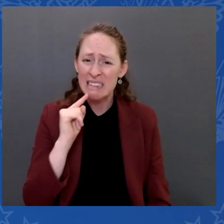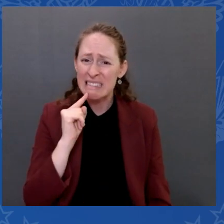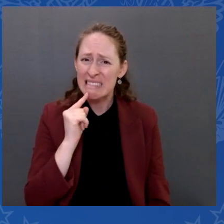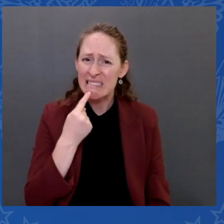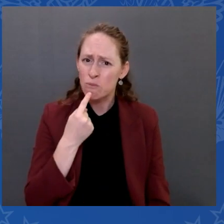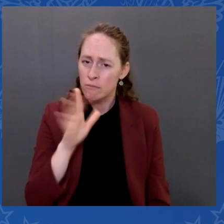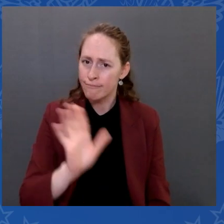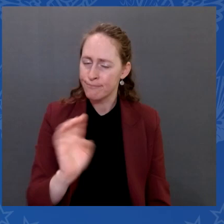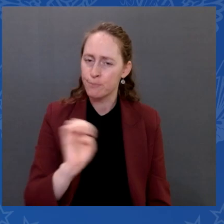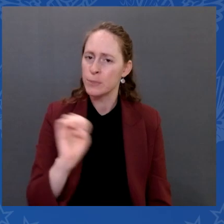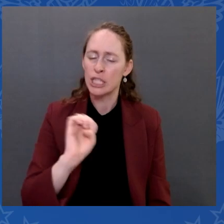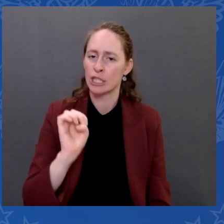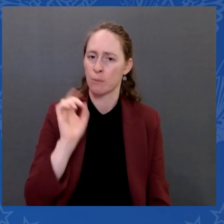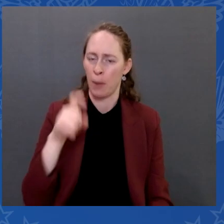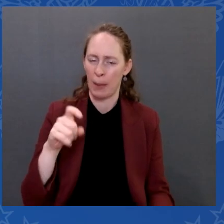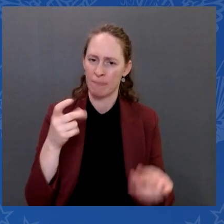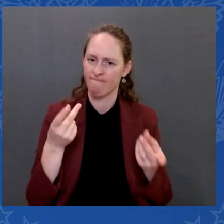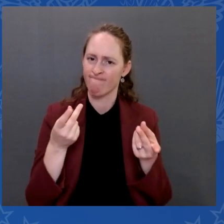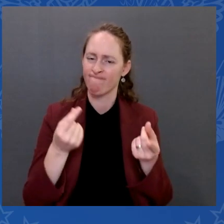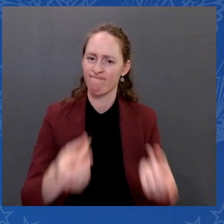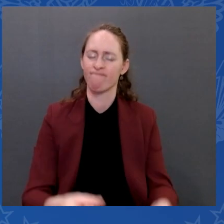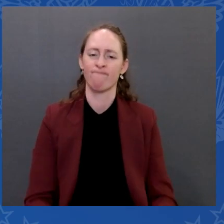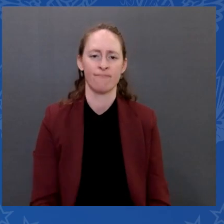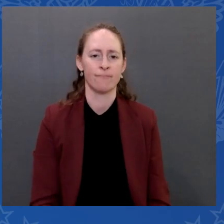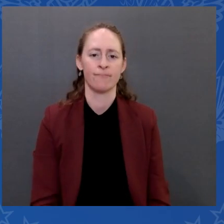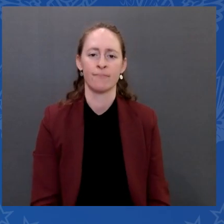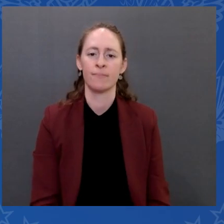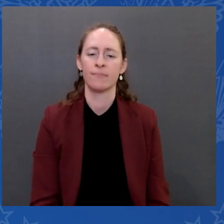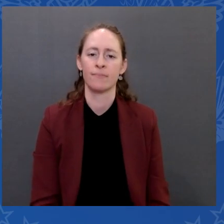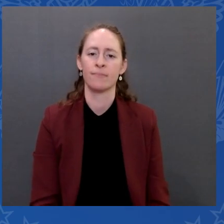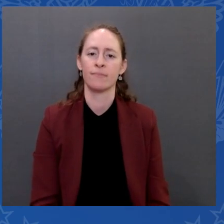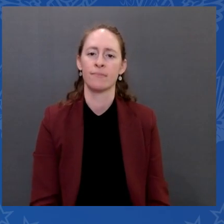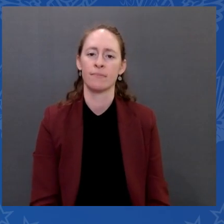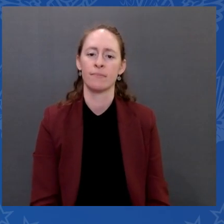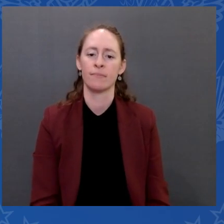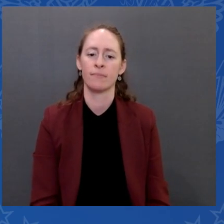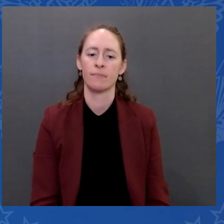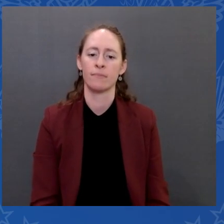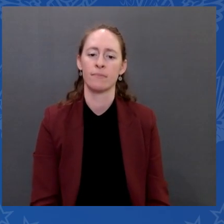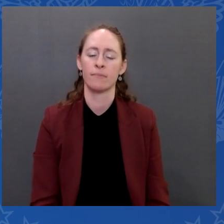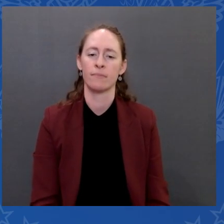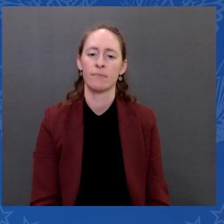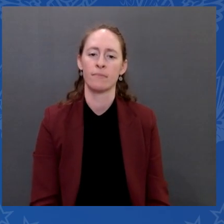We see cooperation as essential in this regard. And with this bill, we'll contribute our part